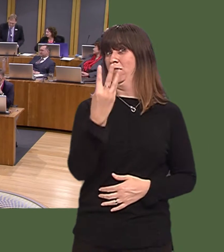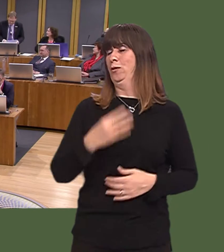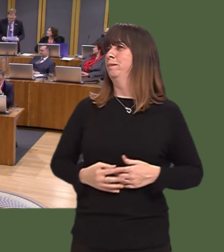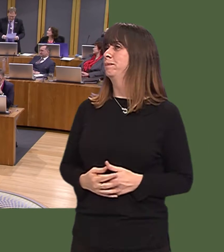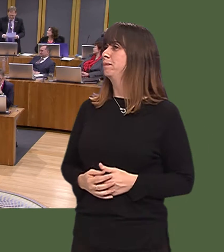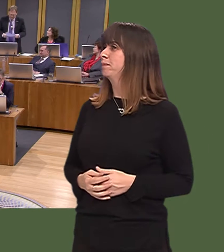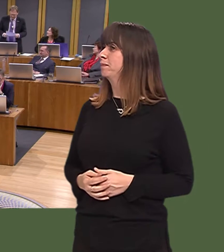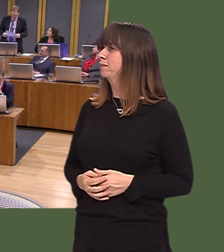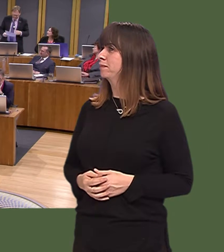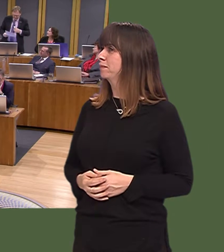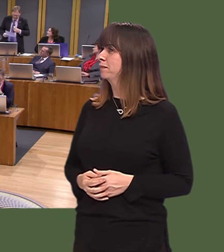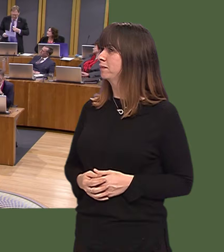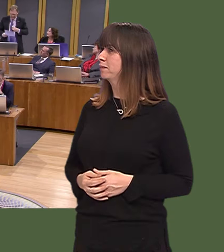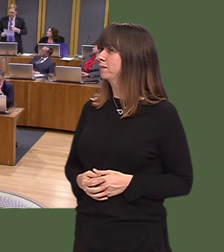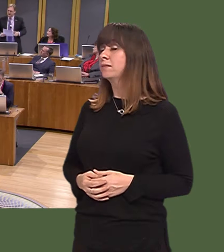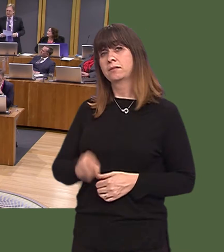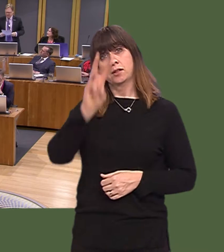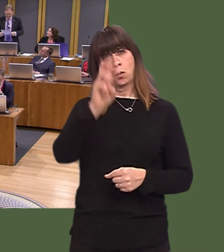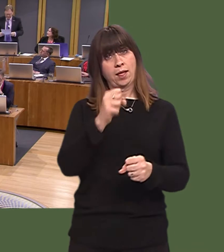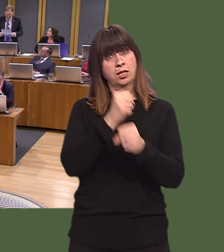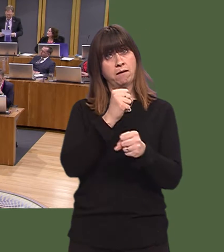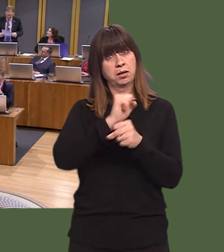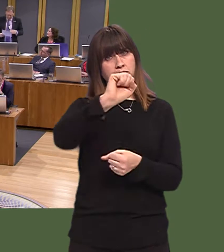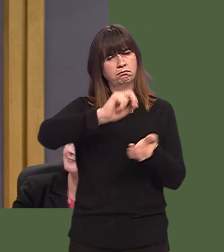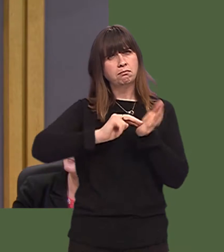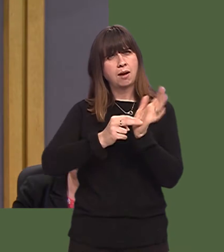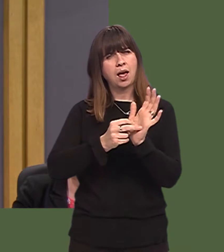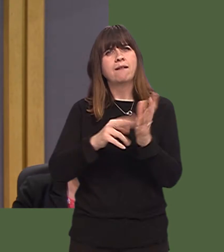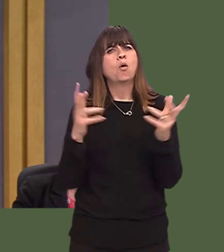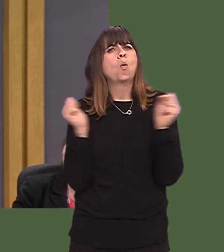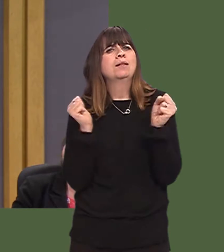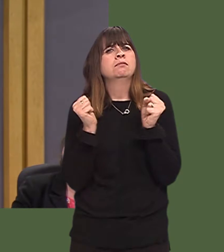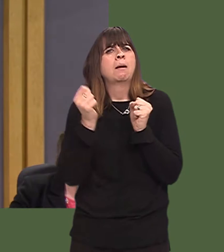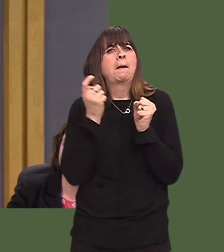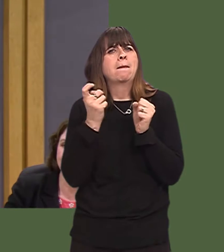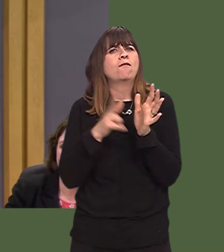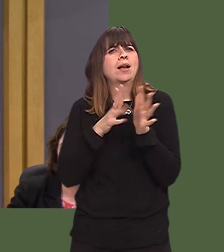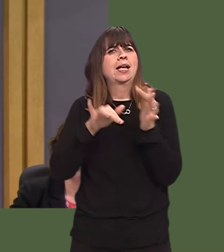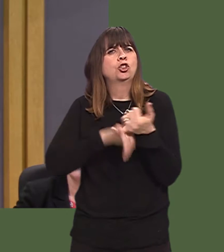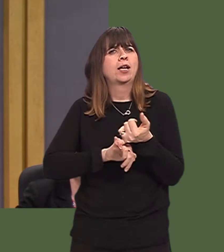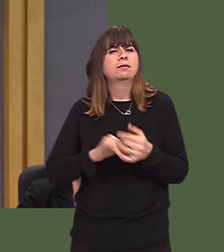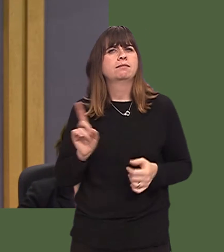Will the First Minister outline the Welsh Governmentís plan for winter preparedness in the Welsh NHS? OAQ(5)0386(FM) Carwyn Jones: Yes.